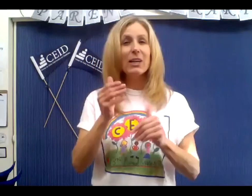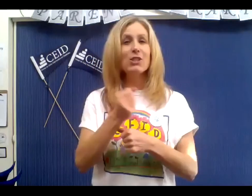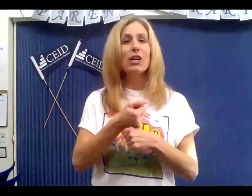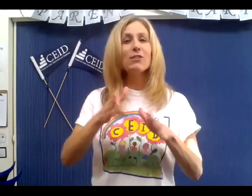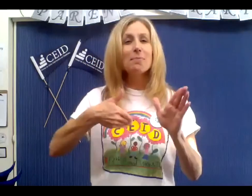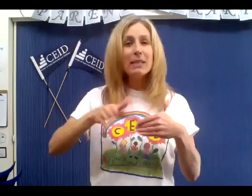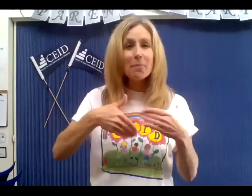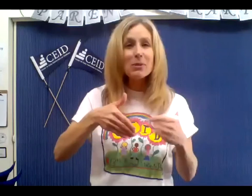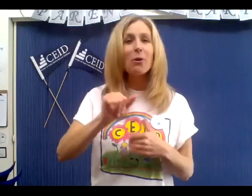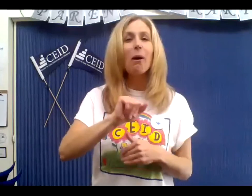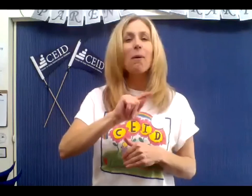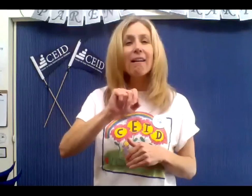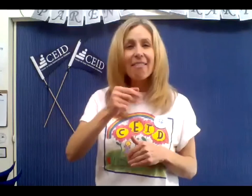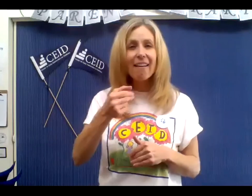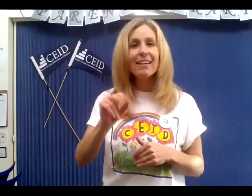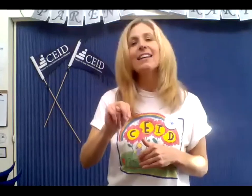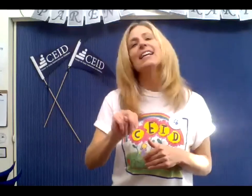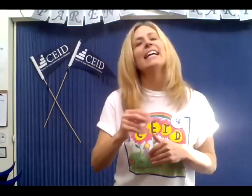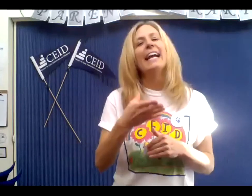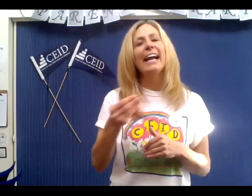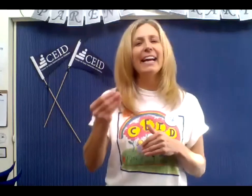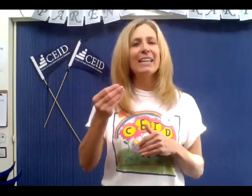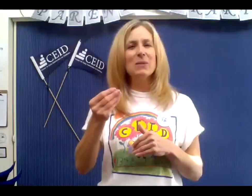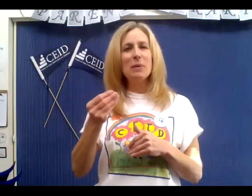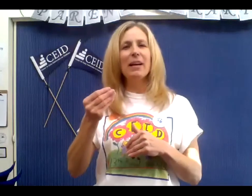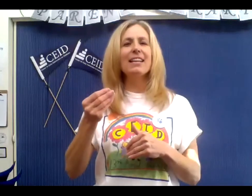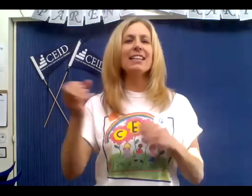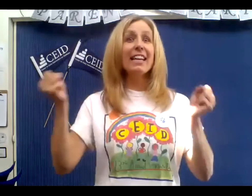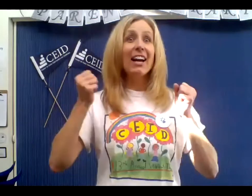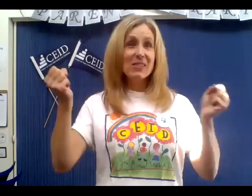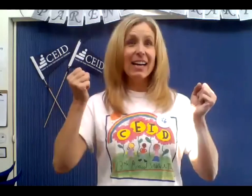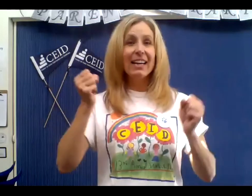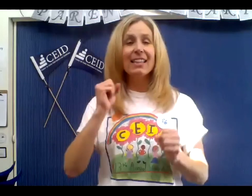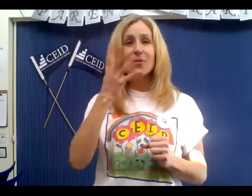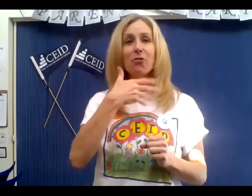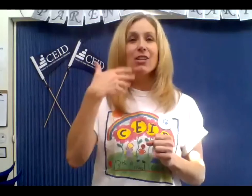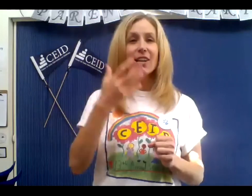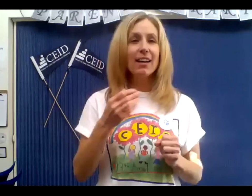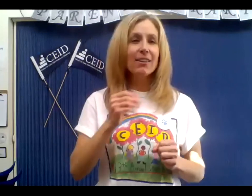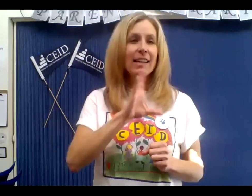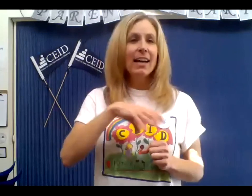We're gonna share some tips for our walk-a-thon, and be ready to get outside, get some fresh air.